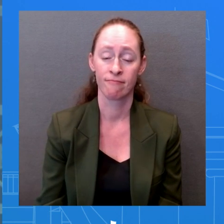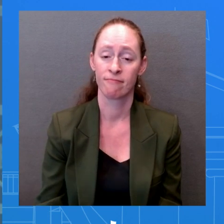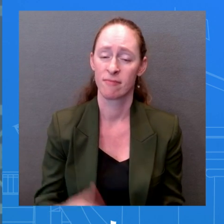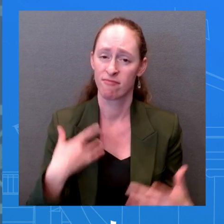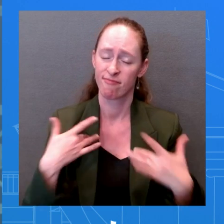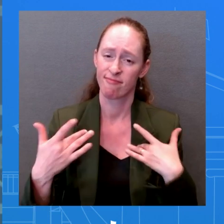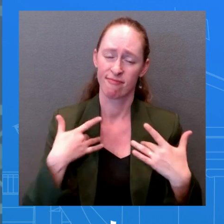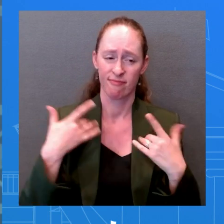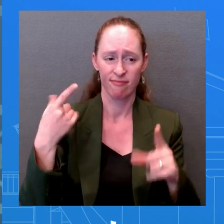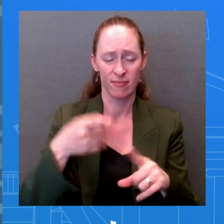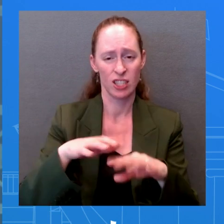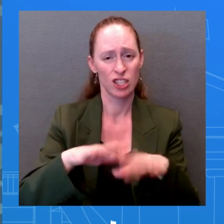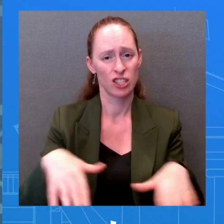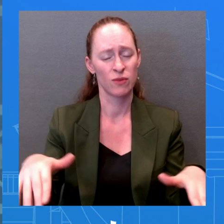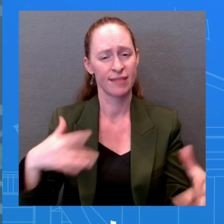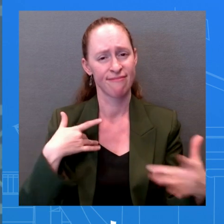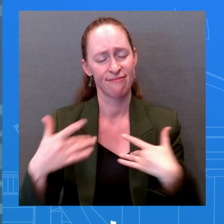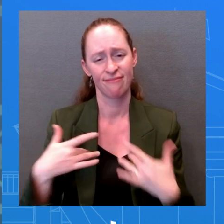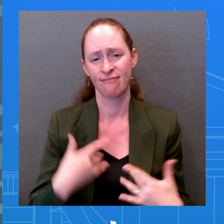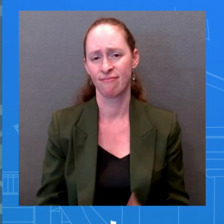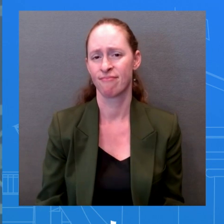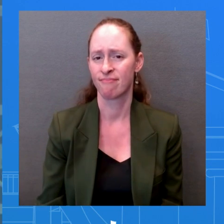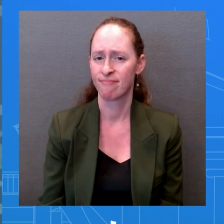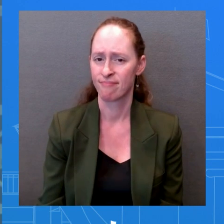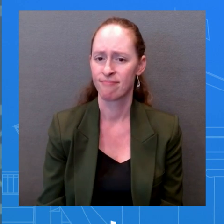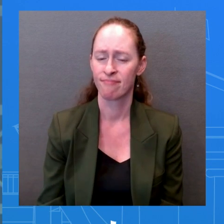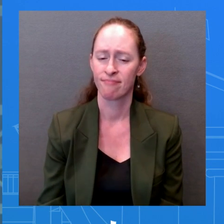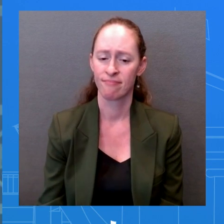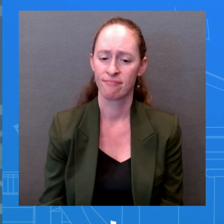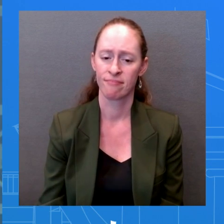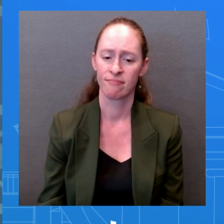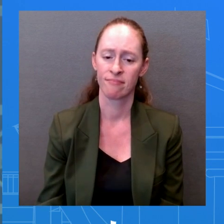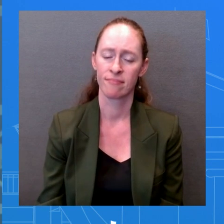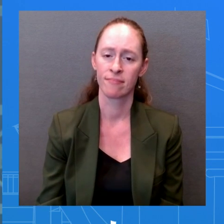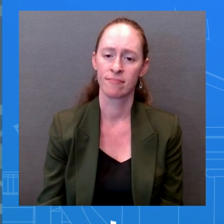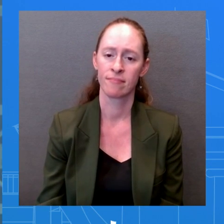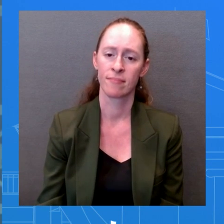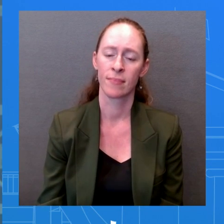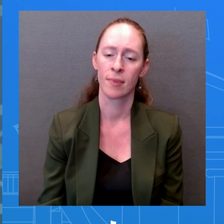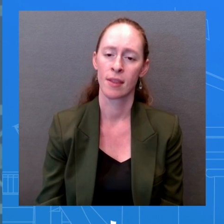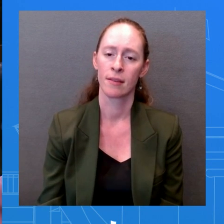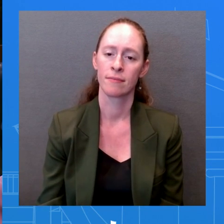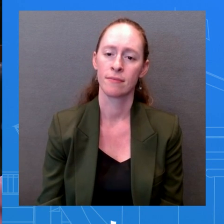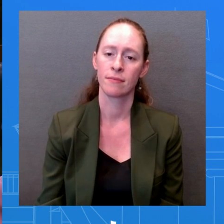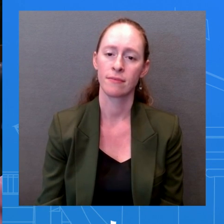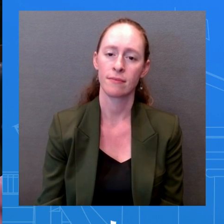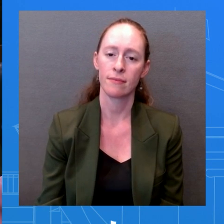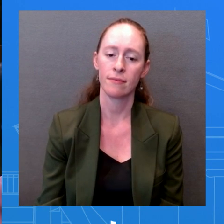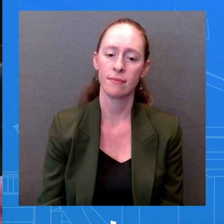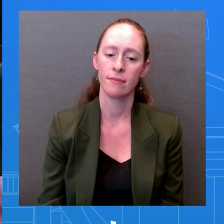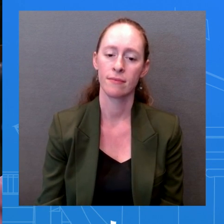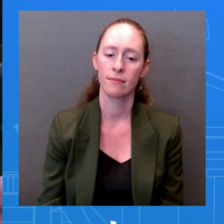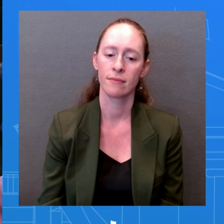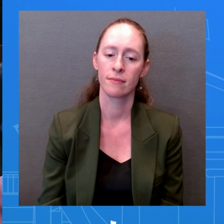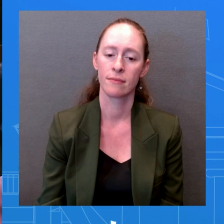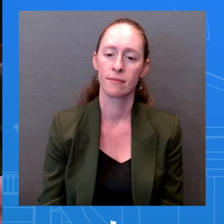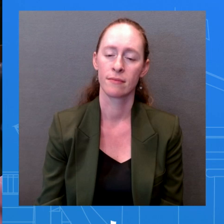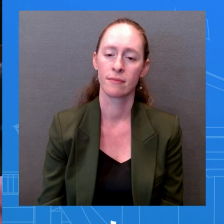The Press: House Democrats are currently making a push to try and include for universal school meals in the CR as a waiver for this year.